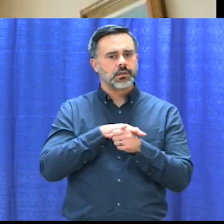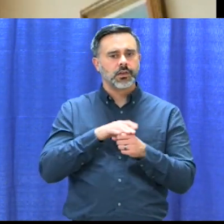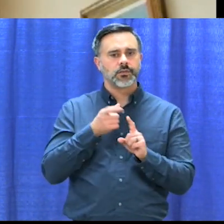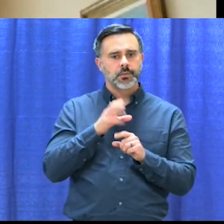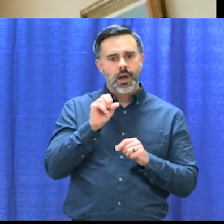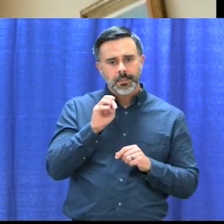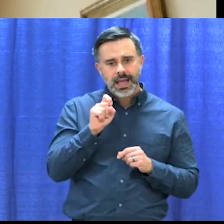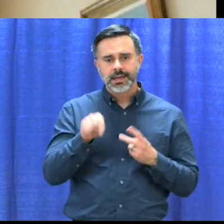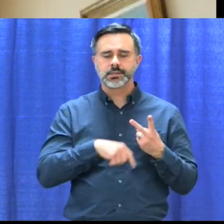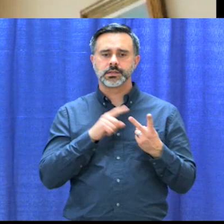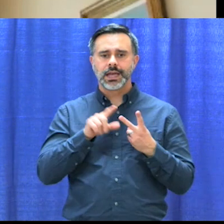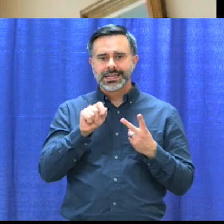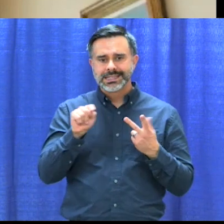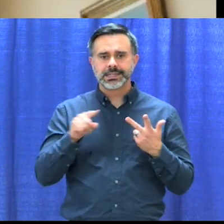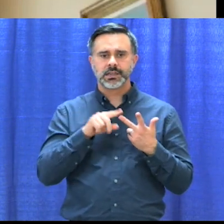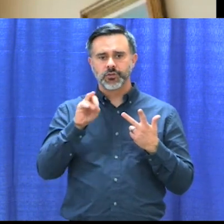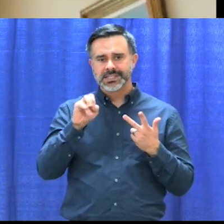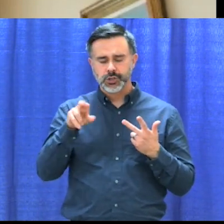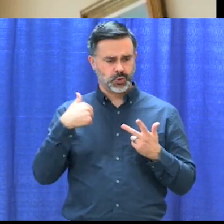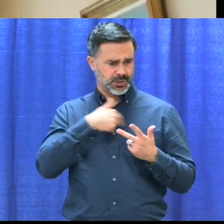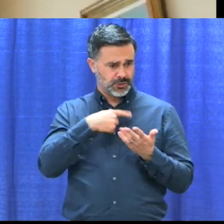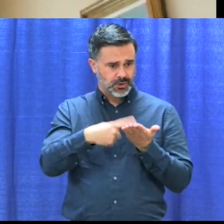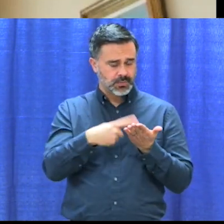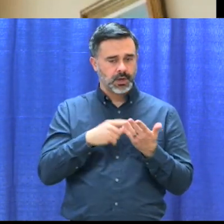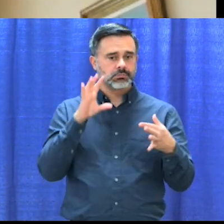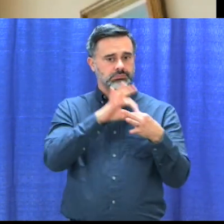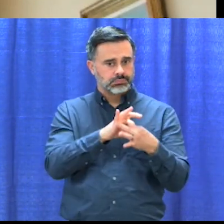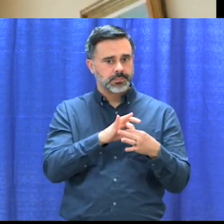And while we're talking about connecting our schools to broadband we must ensure connectivity